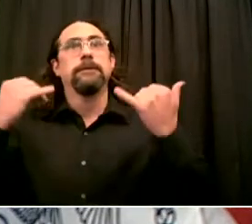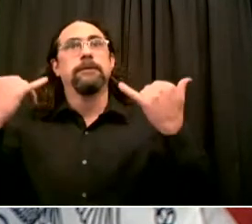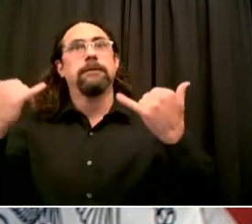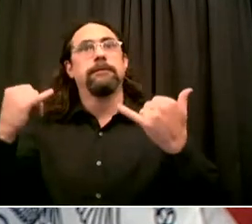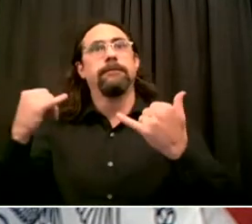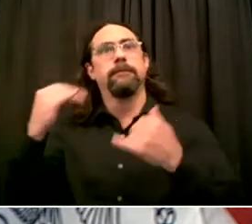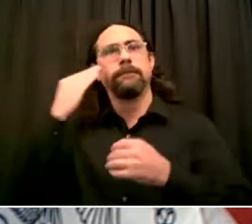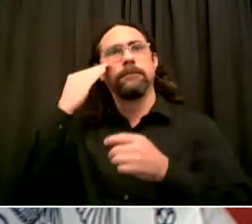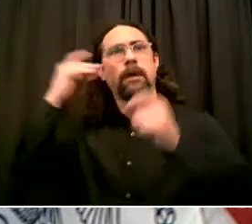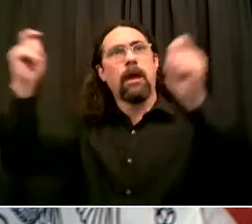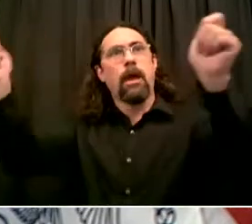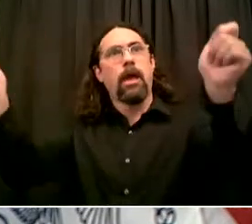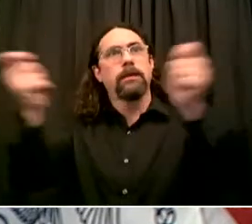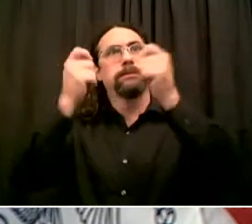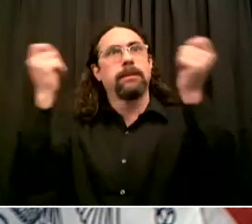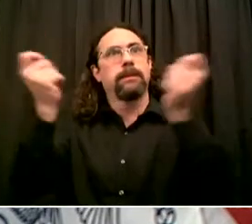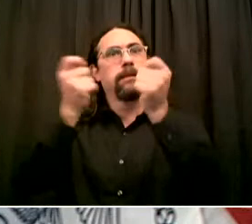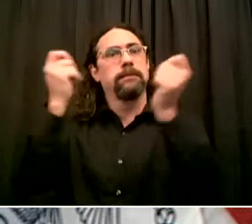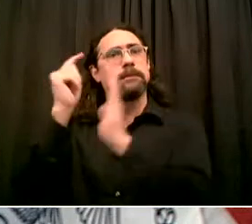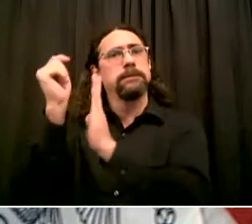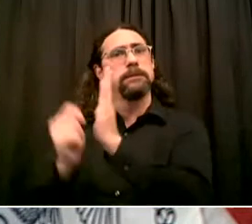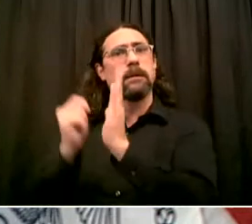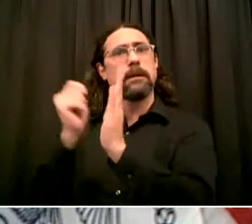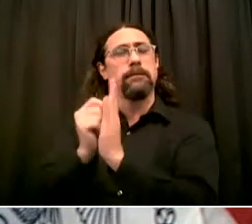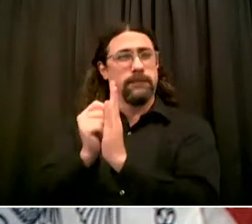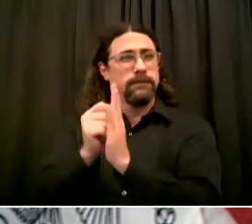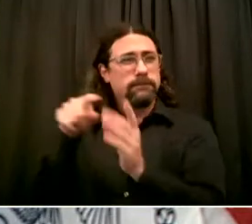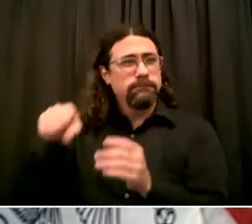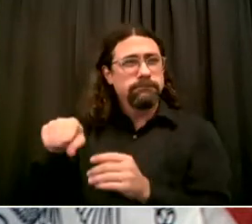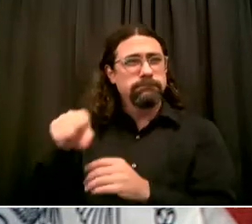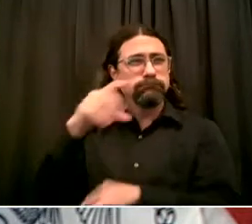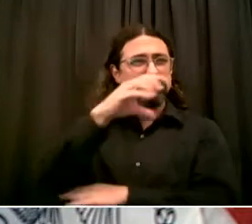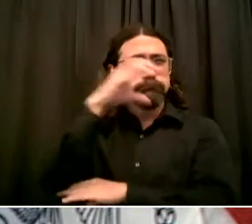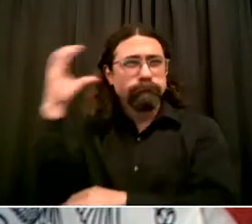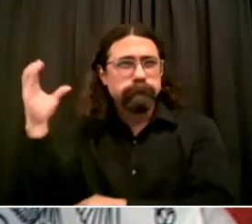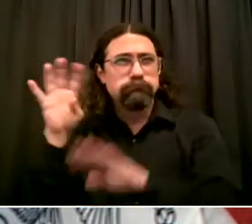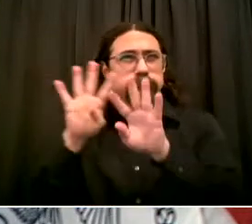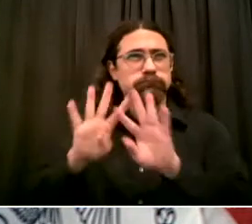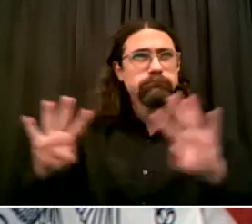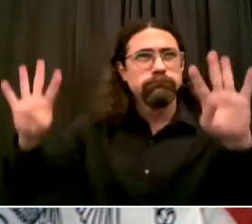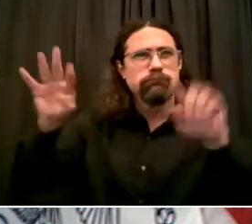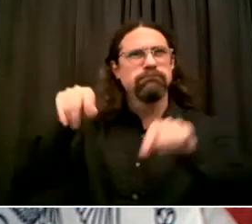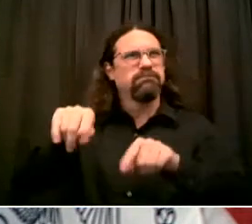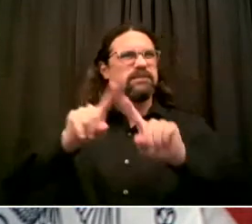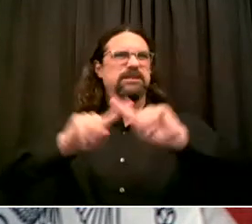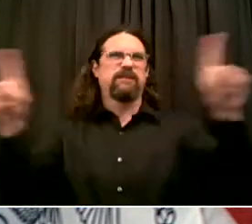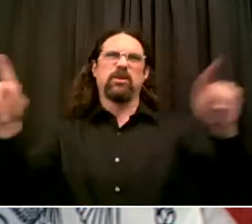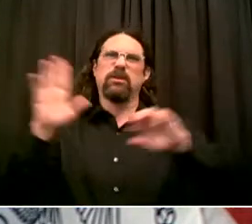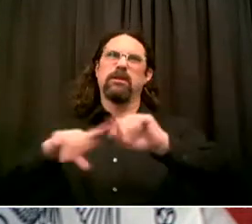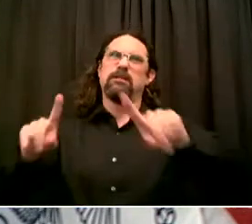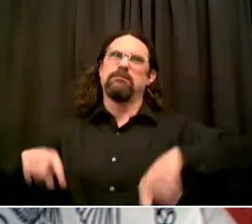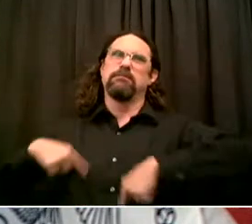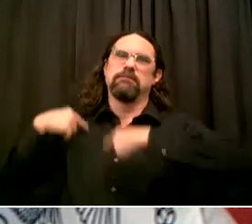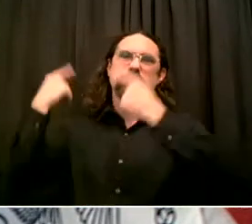ALL OF US, IT IS GOING TO BE VERY DIFFERENT THIS YEAR. WE ALL KNOW THAT.